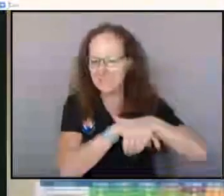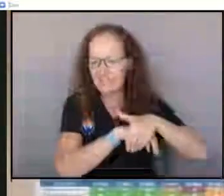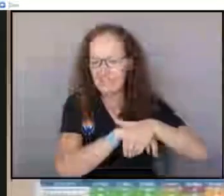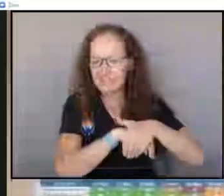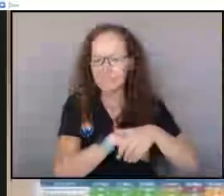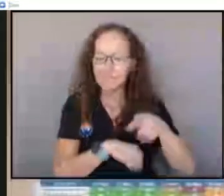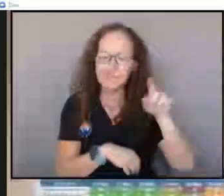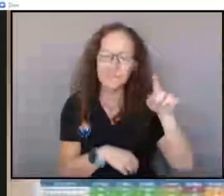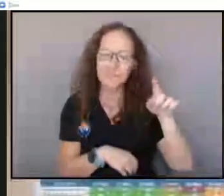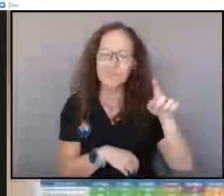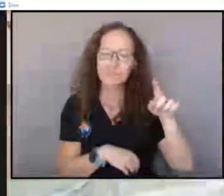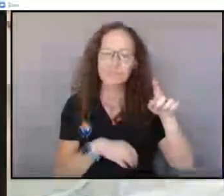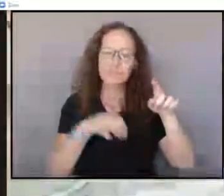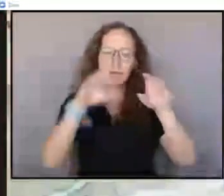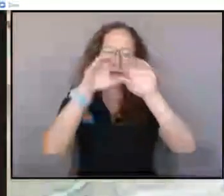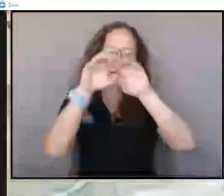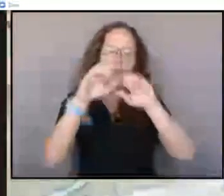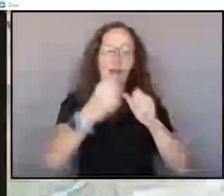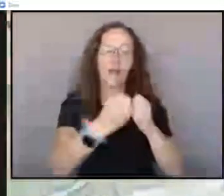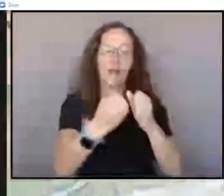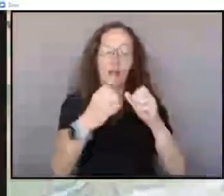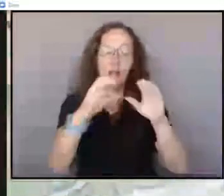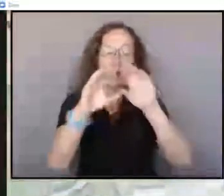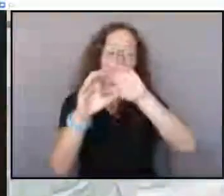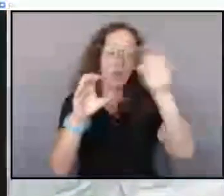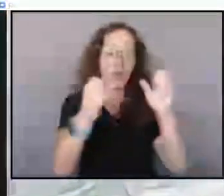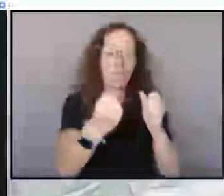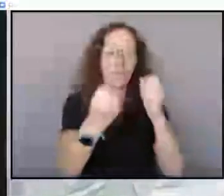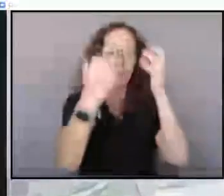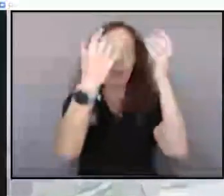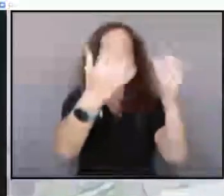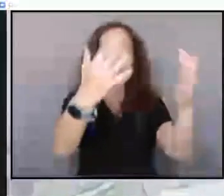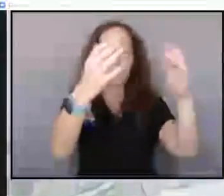TODAY THEY WERE ABLE TO GO DIRECT WITH HAND LINE AROUND